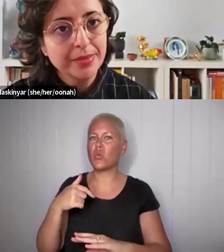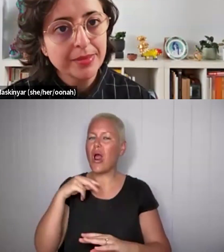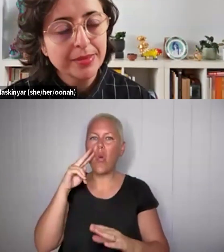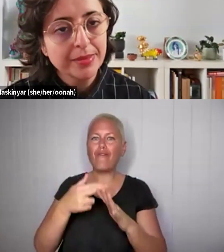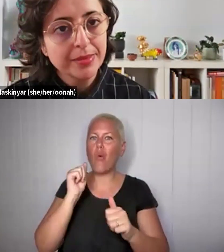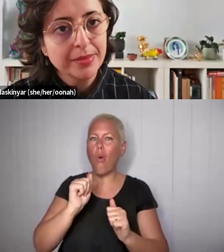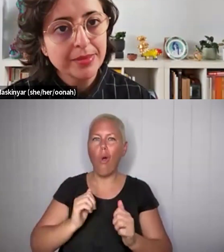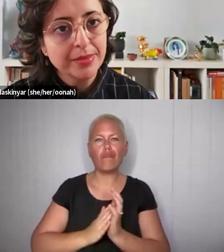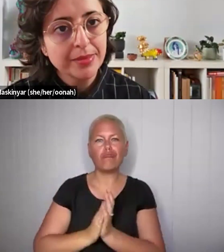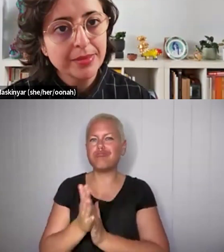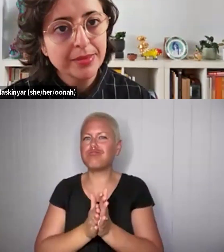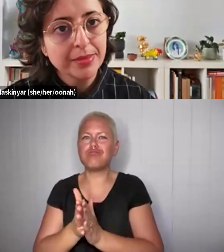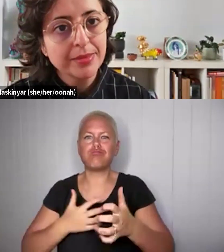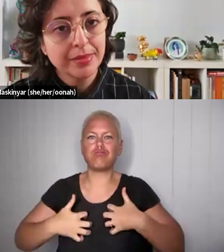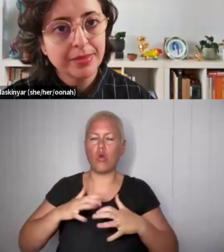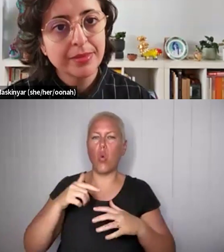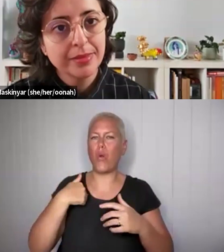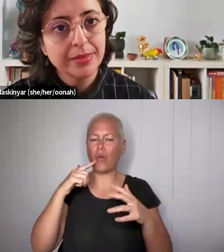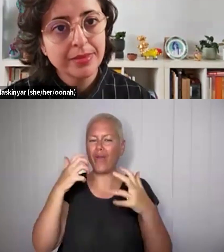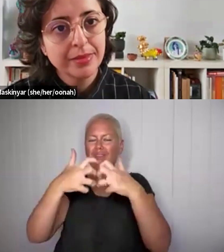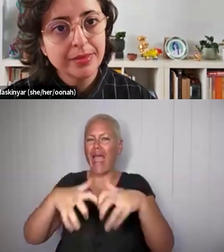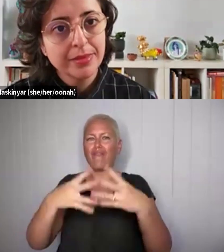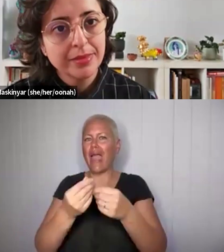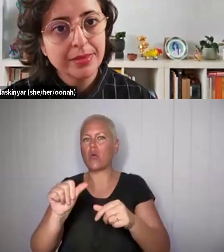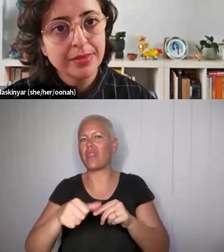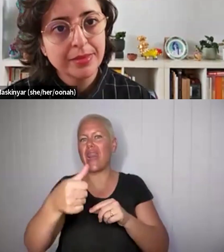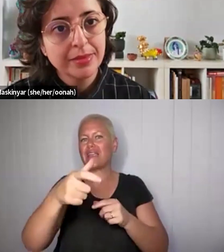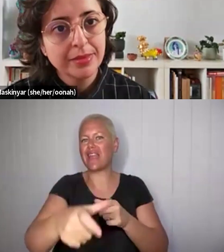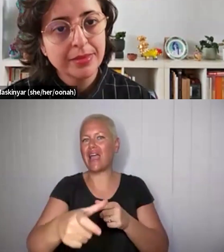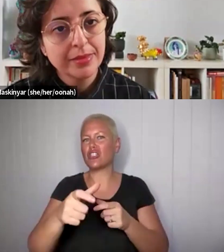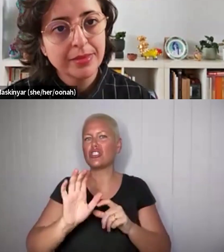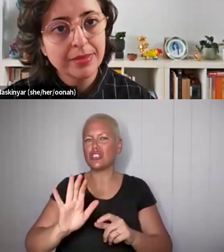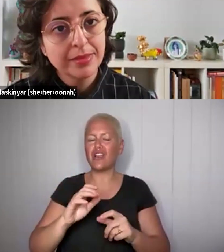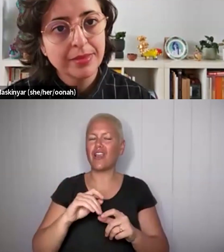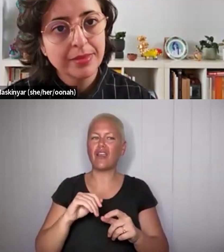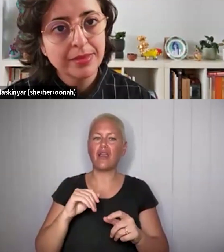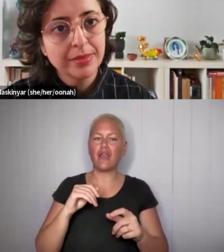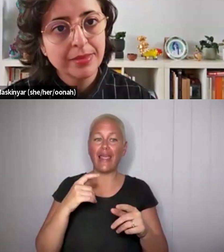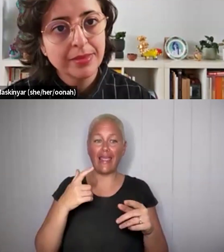and we will figure it out at the next stage. Even with the most successful applicant,